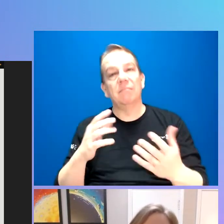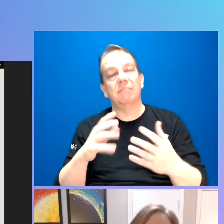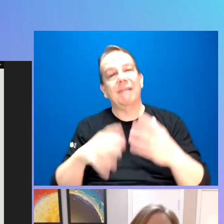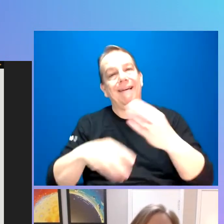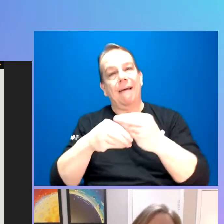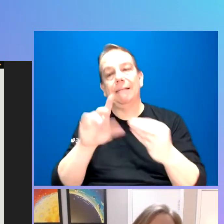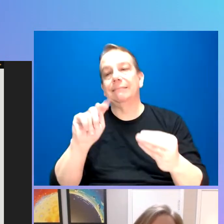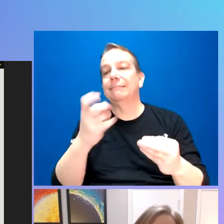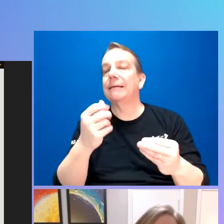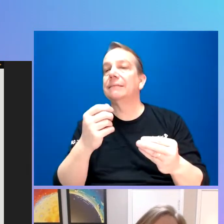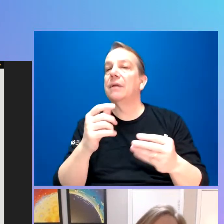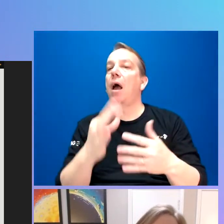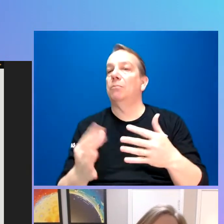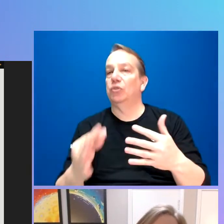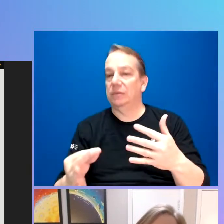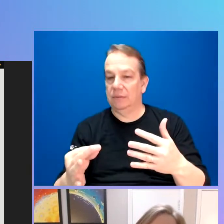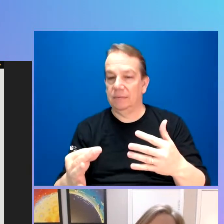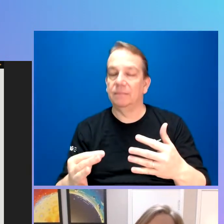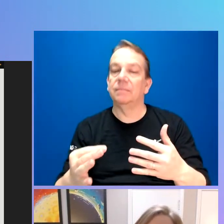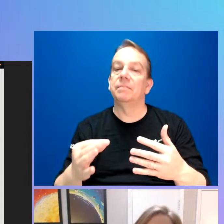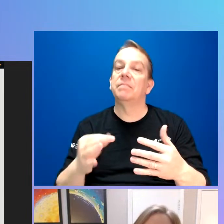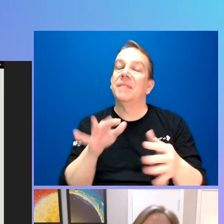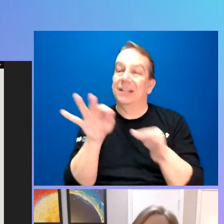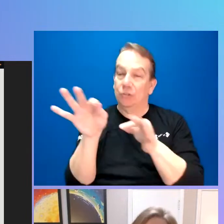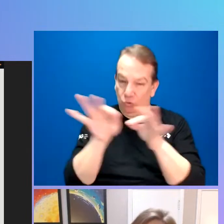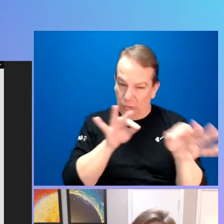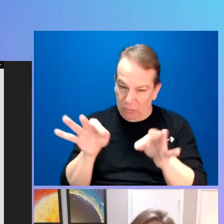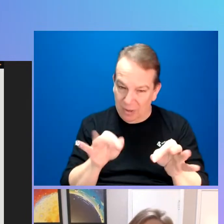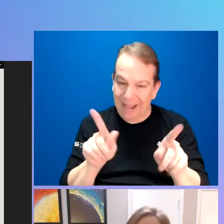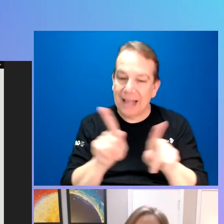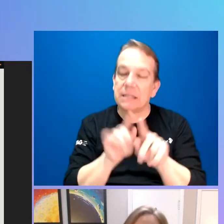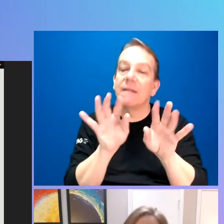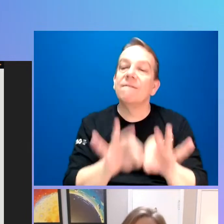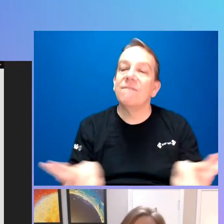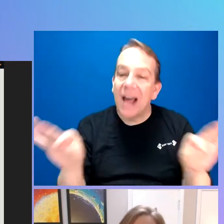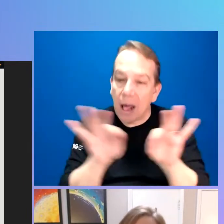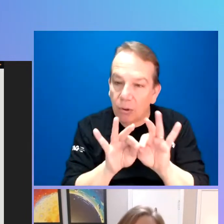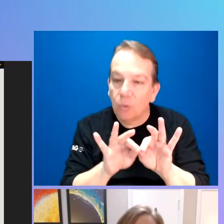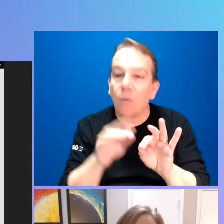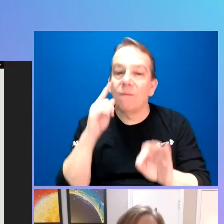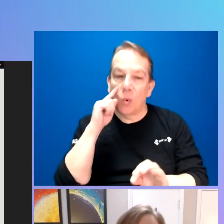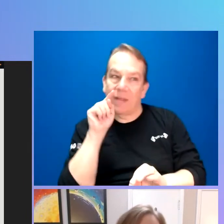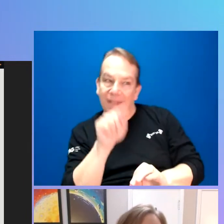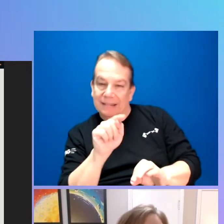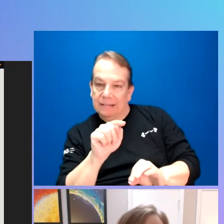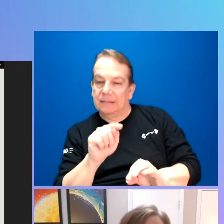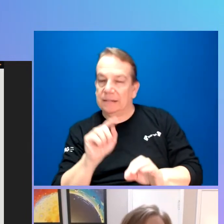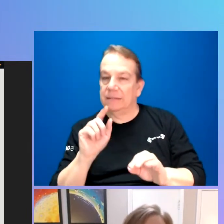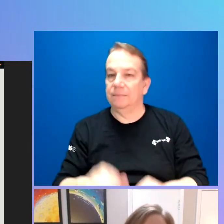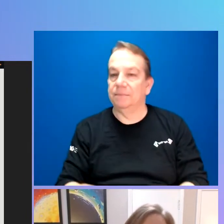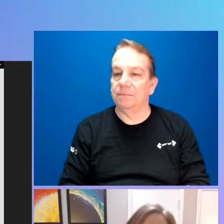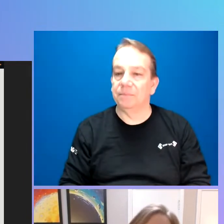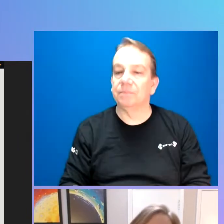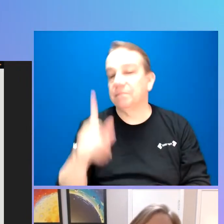we can add our text description as the value for the alt